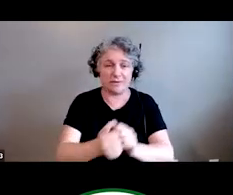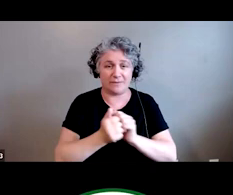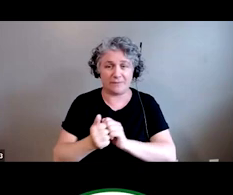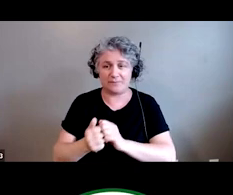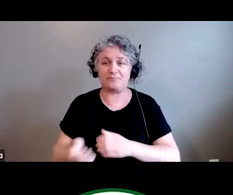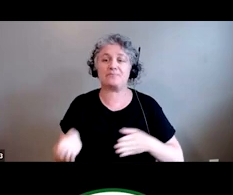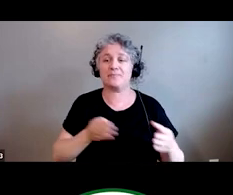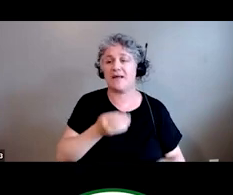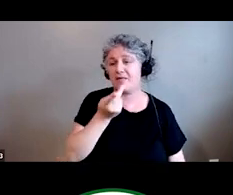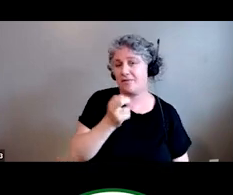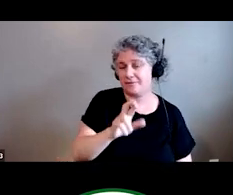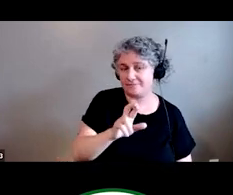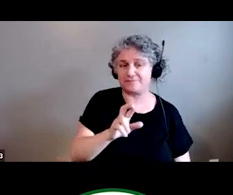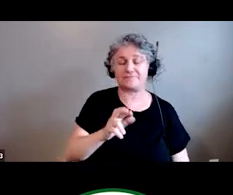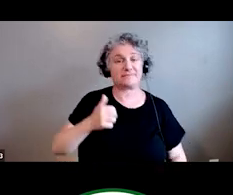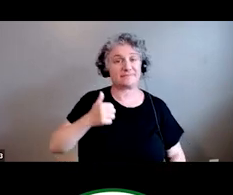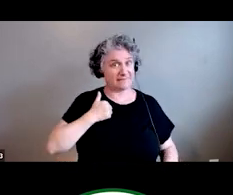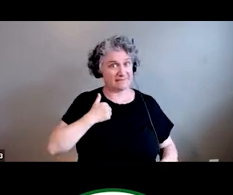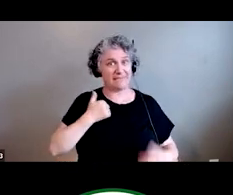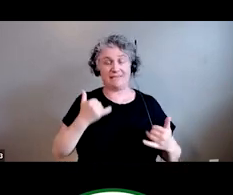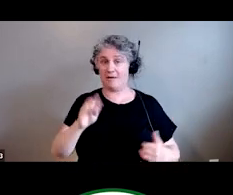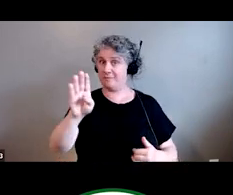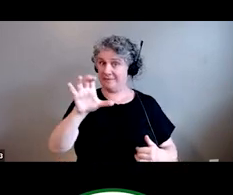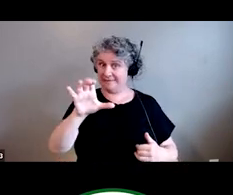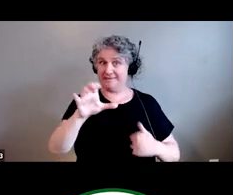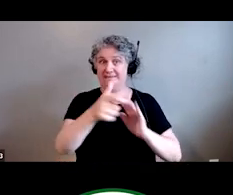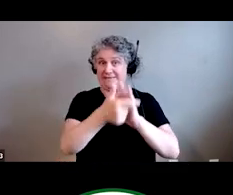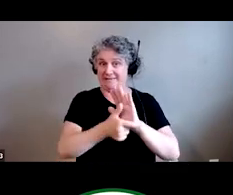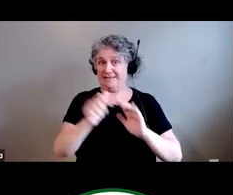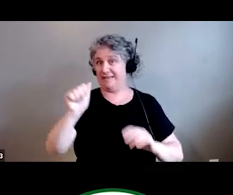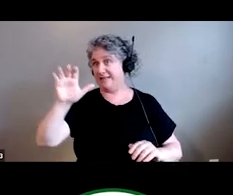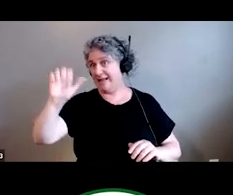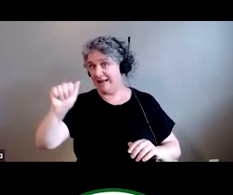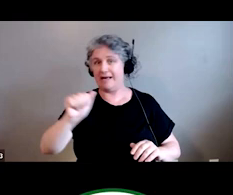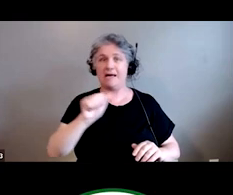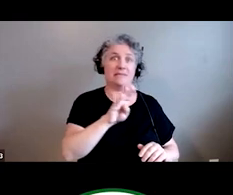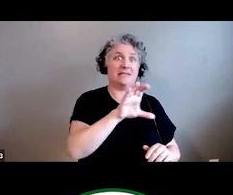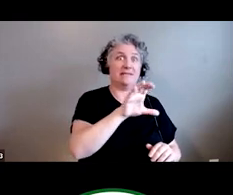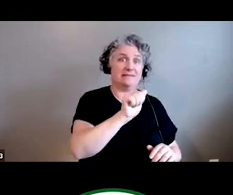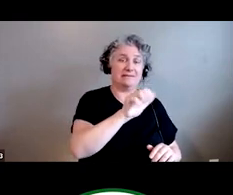In all aspects of society, including in our parks and outdoor spaces. It will take time